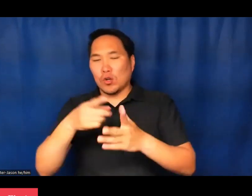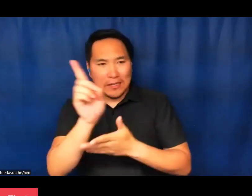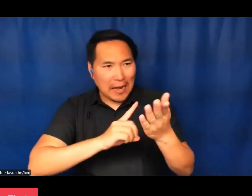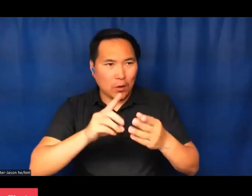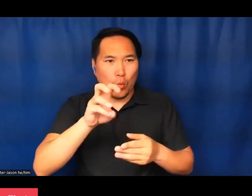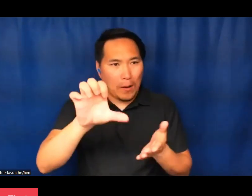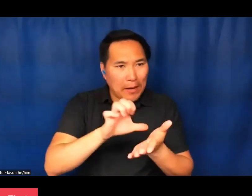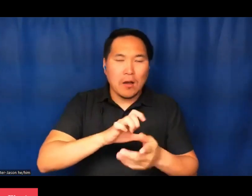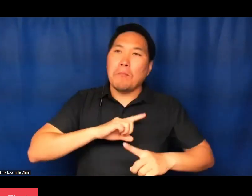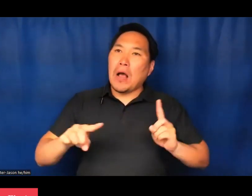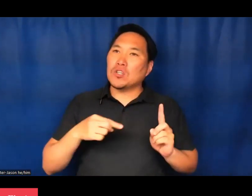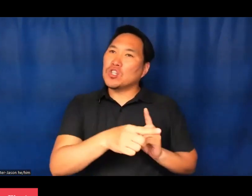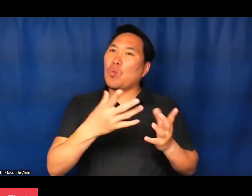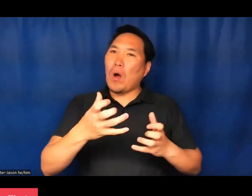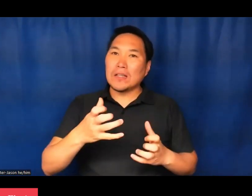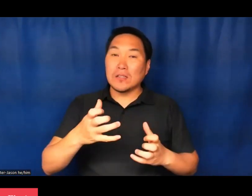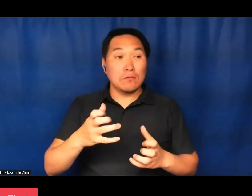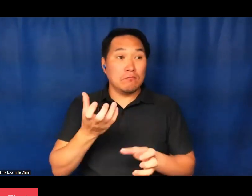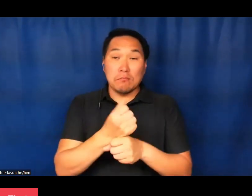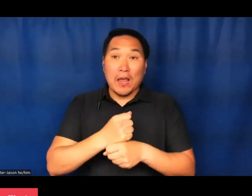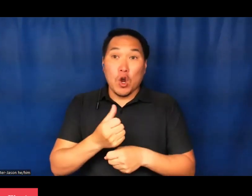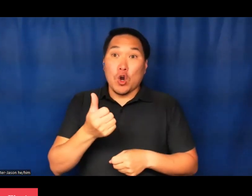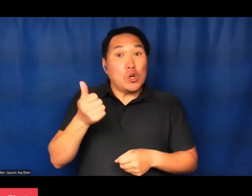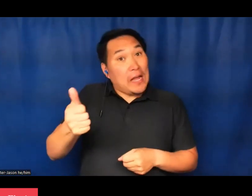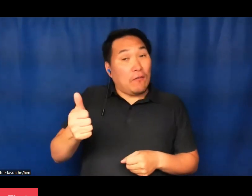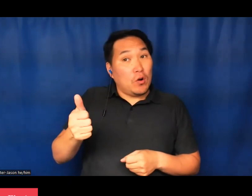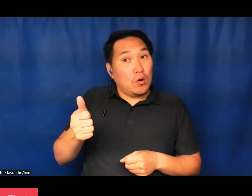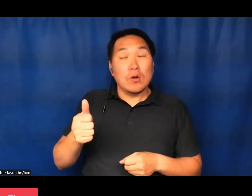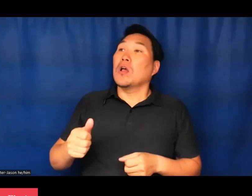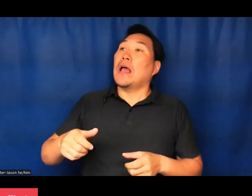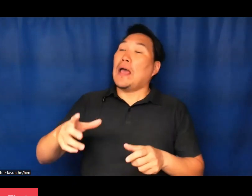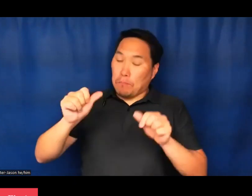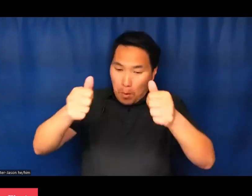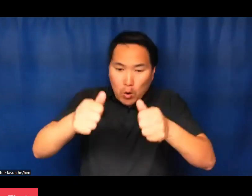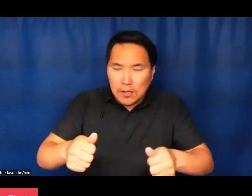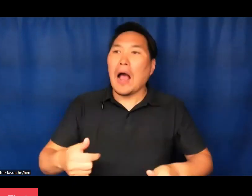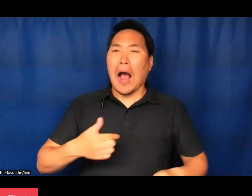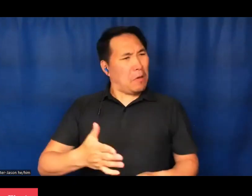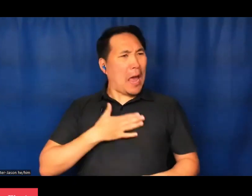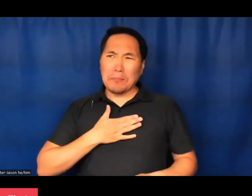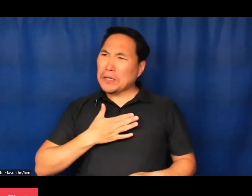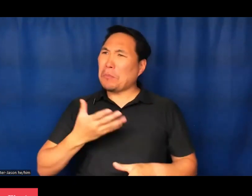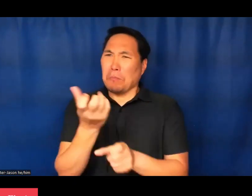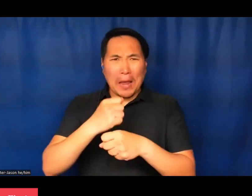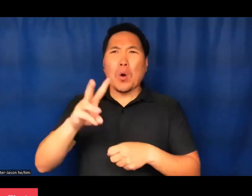And she wants to put on her own website she'll be happy to design websites for people, whoever they are, even for weddings.